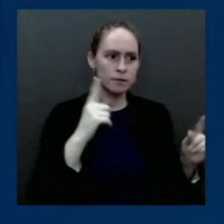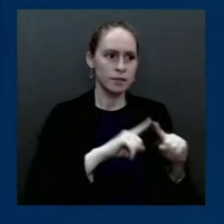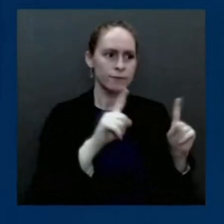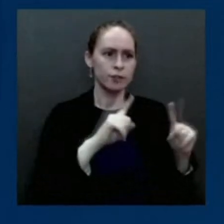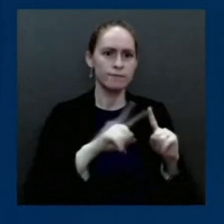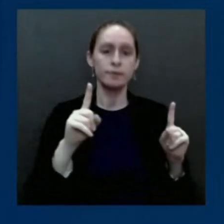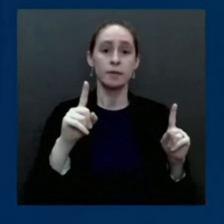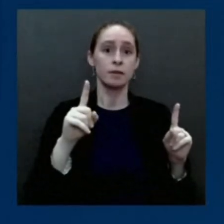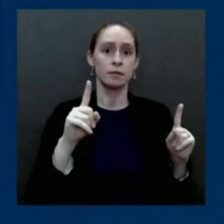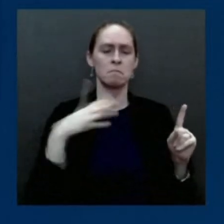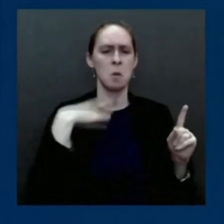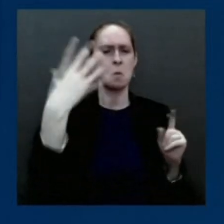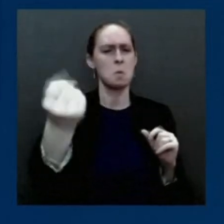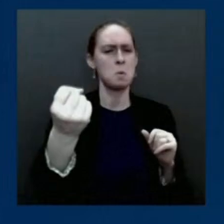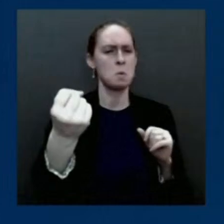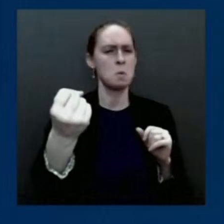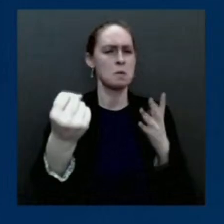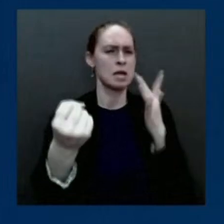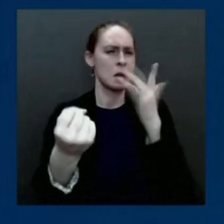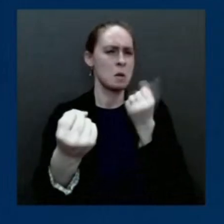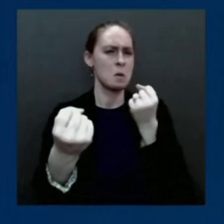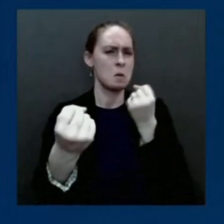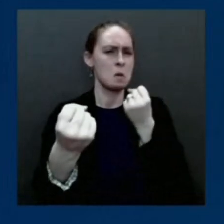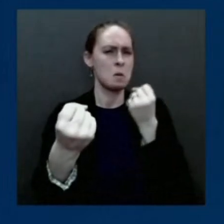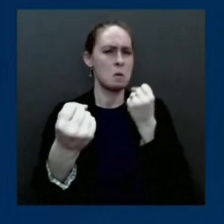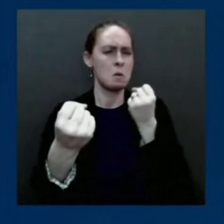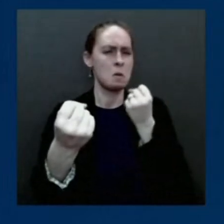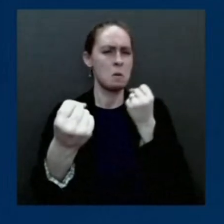THIS PARTICULAR TIME WE DO T